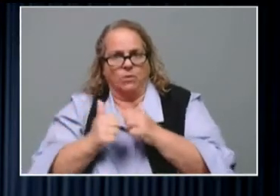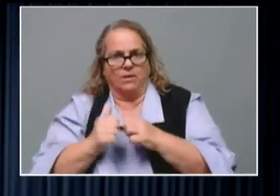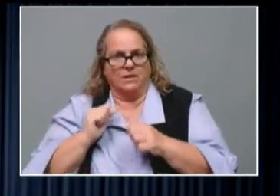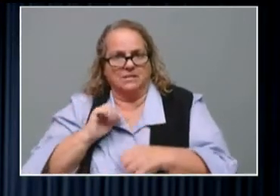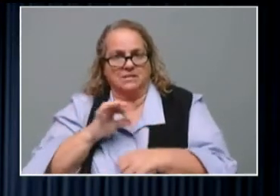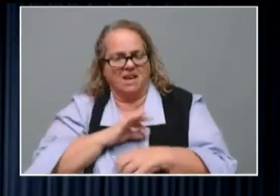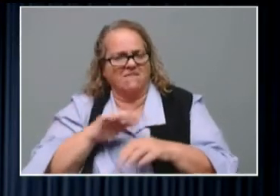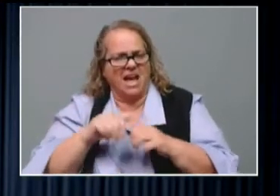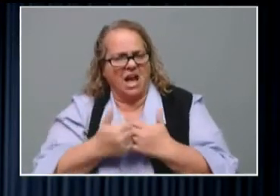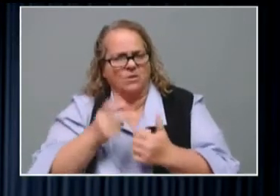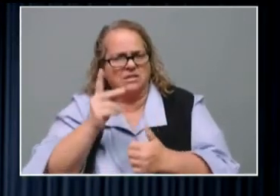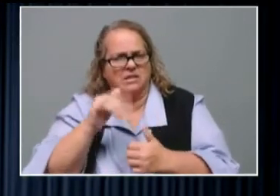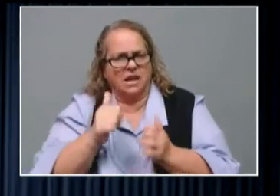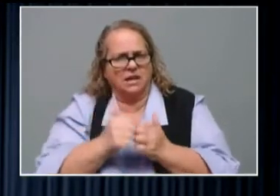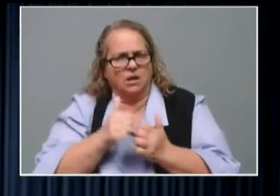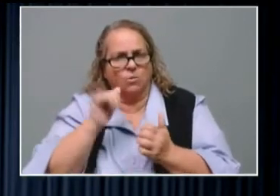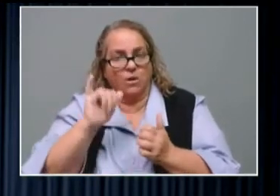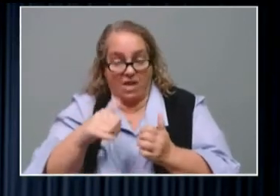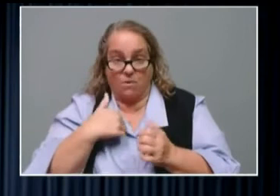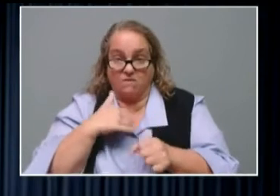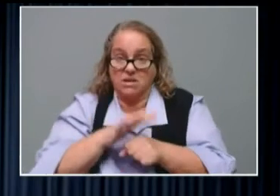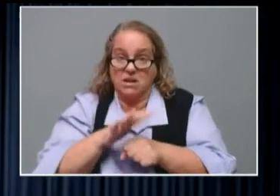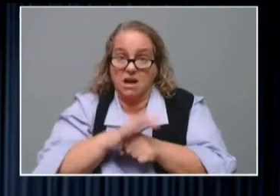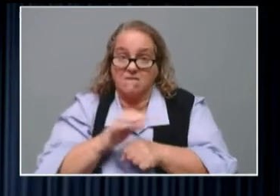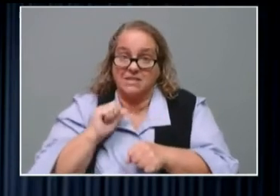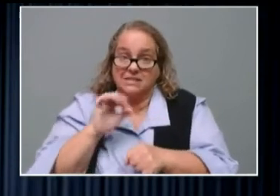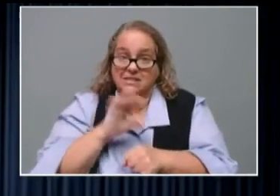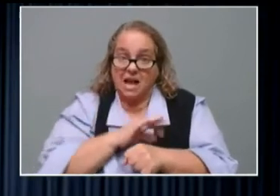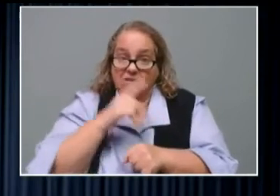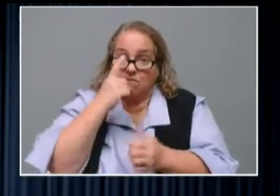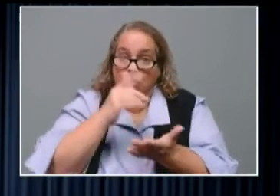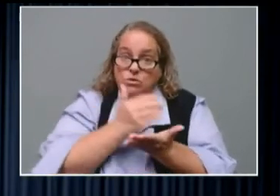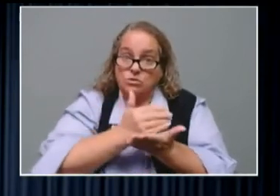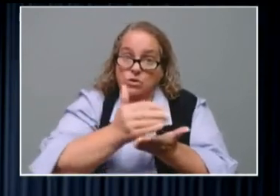I noticed online looking at the Secretary of State's website that I